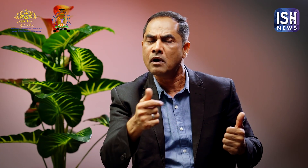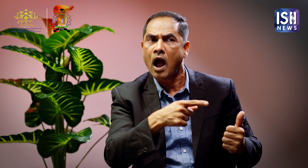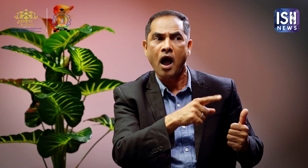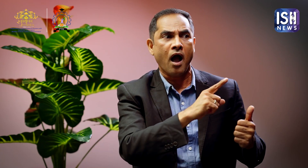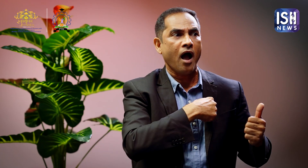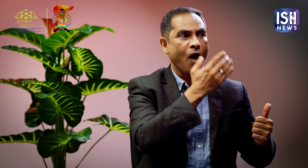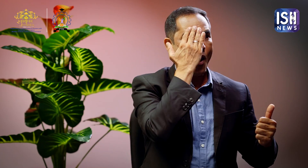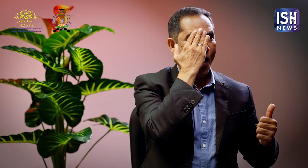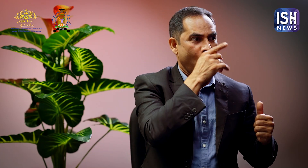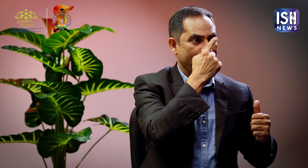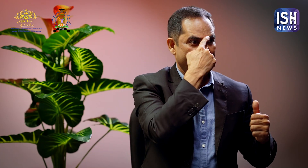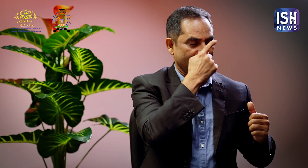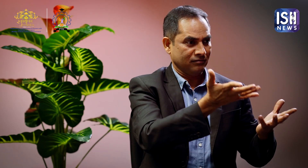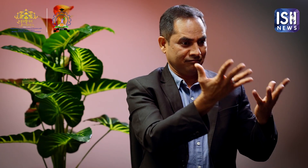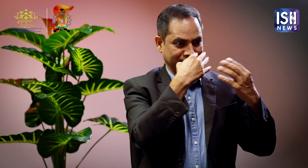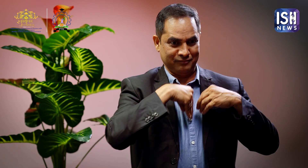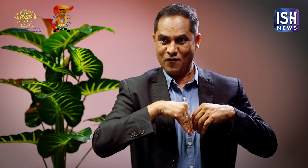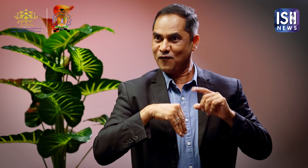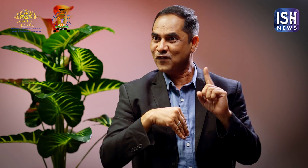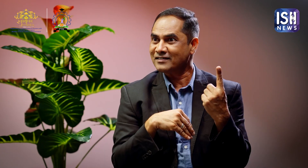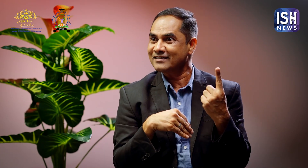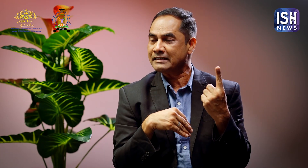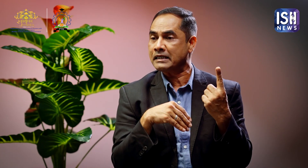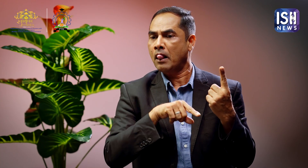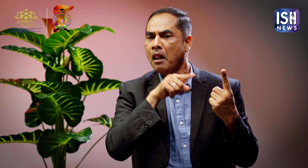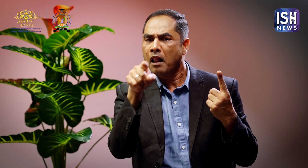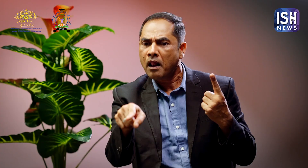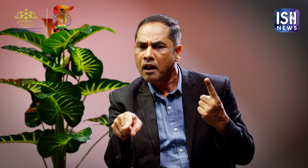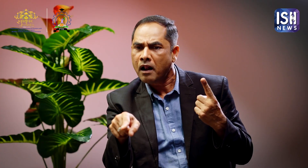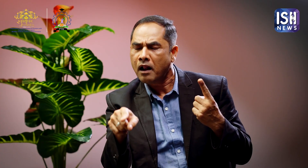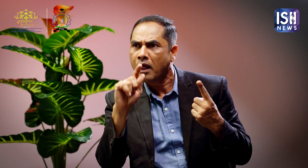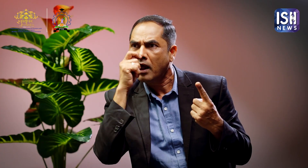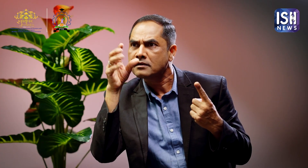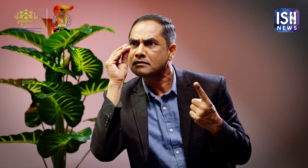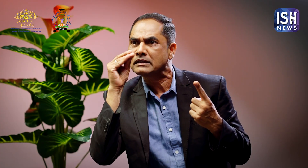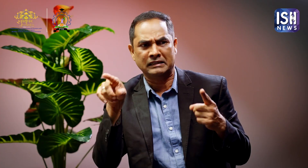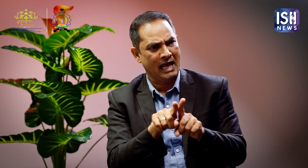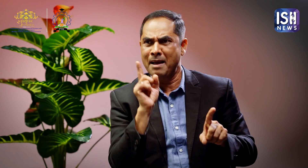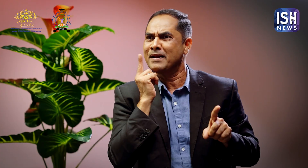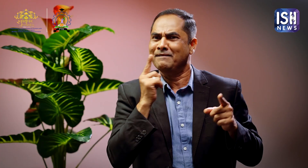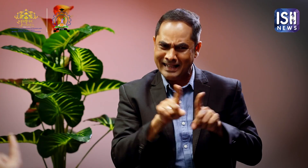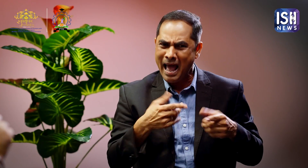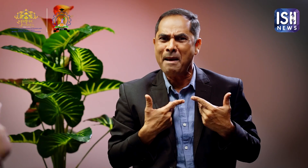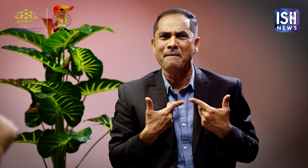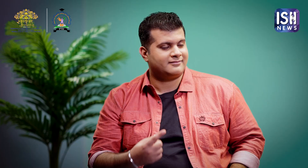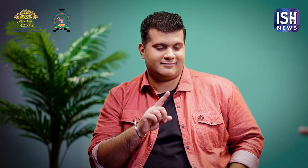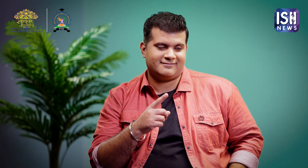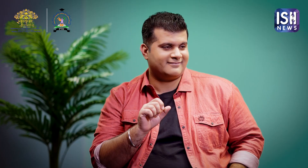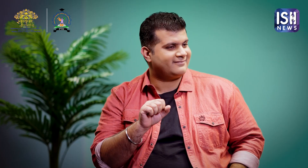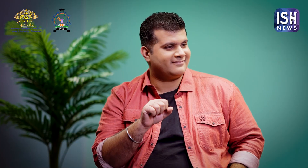The foundation is that they accquired their mother language first then they can learn English via the first language. The very same concept applies for the Deaf with ISL. Yes, correct!